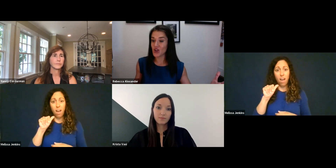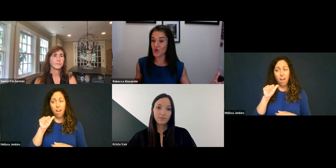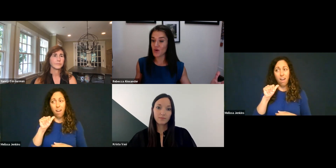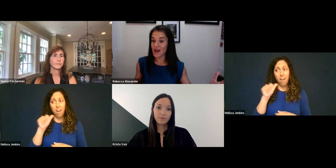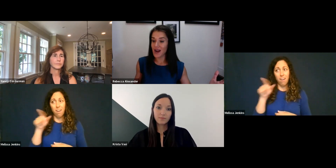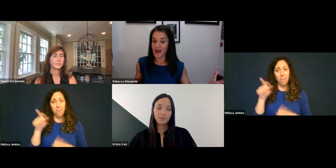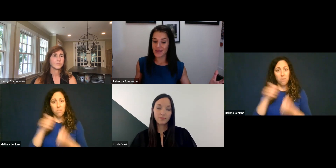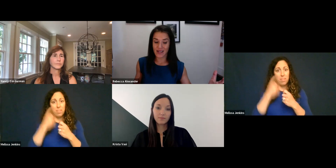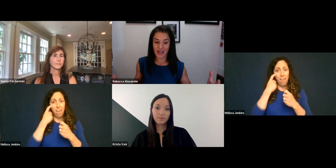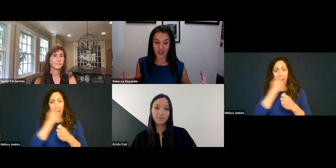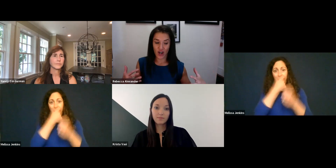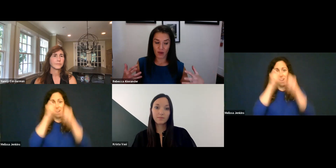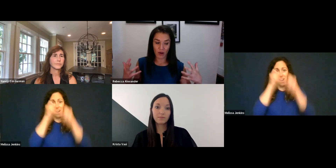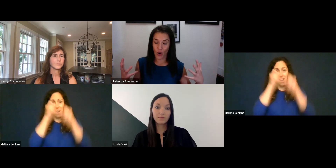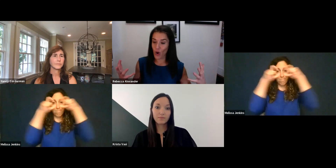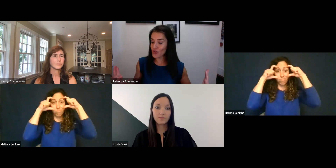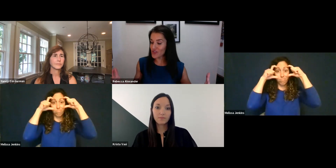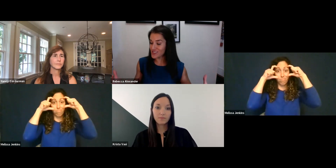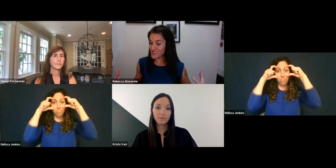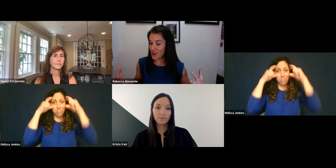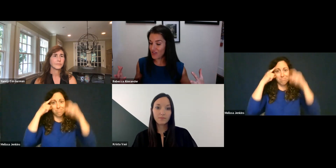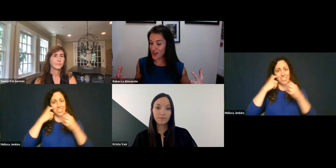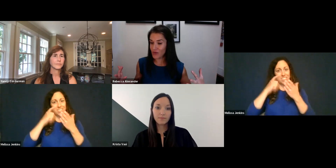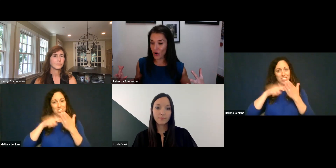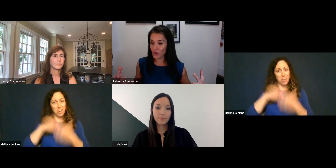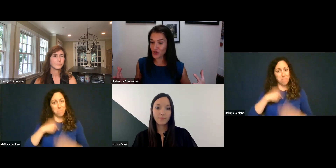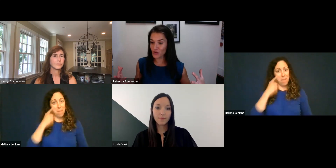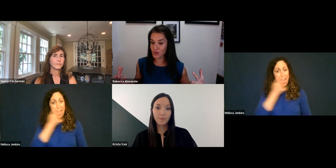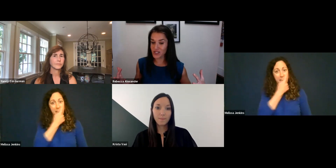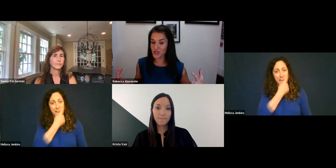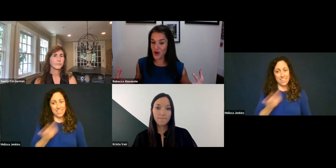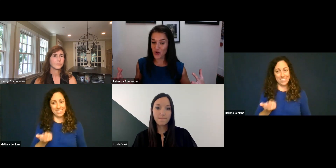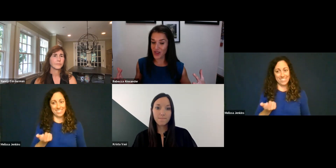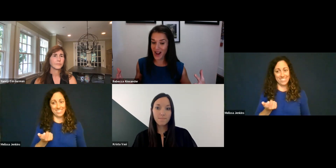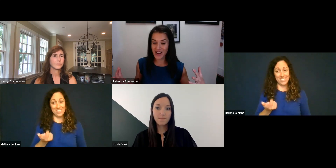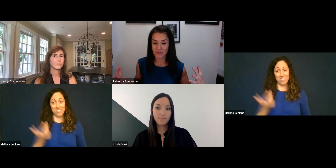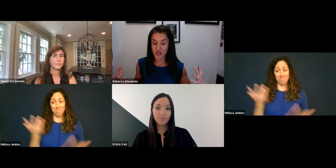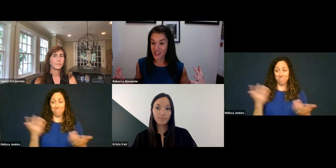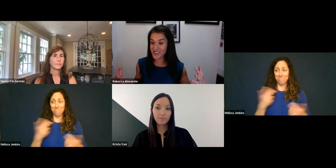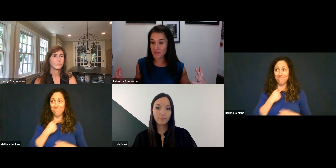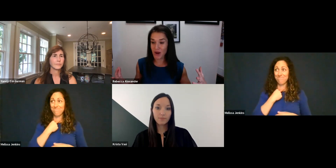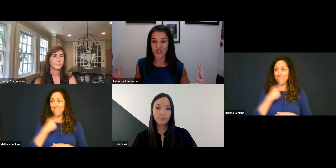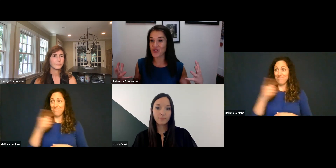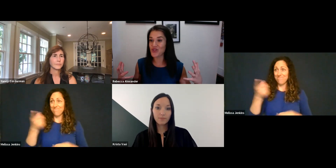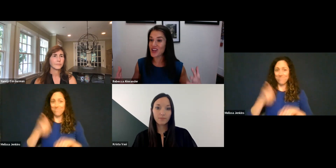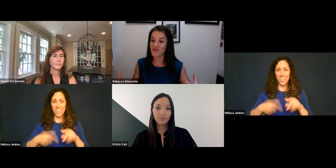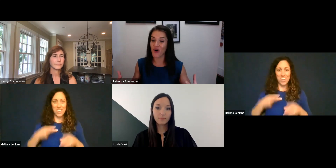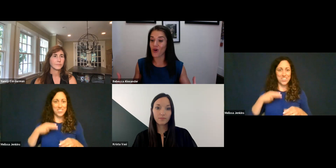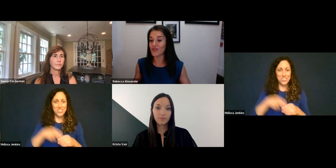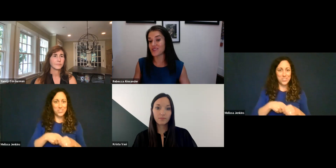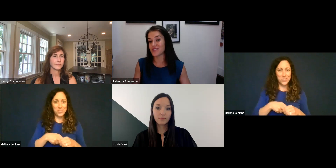So I think I talk about all of this stuff, and also please know that I am just as much in the thick of all of this